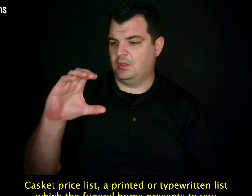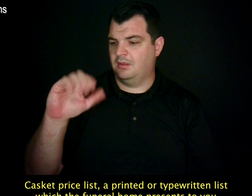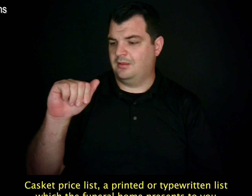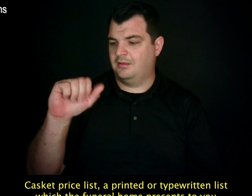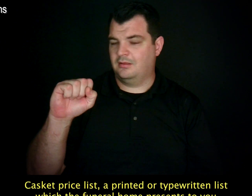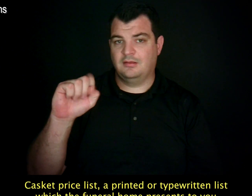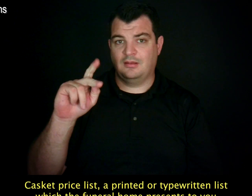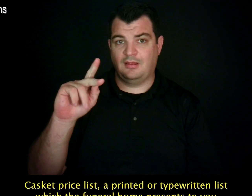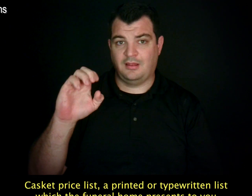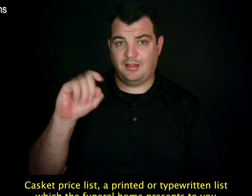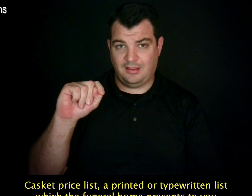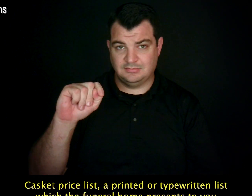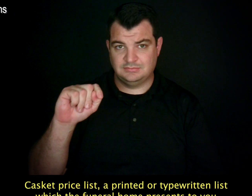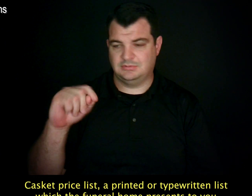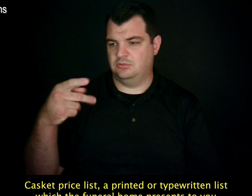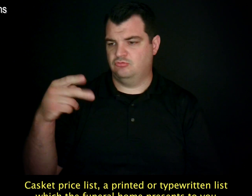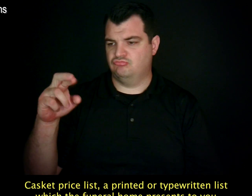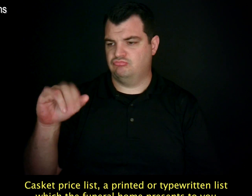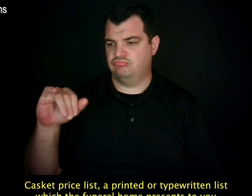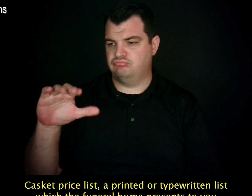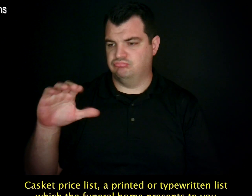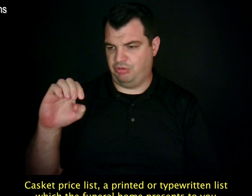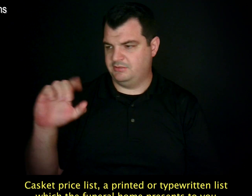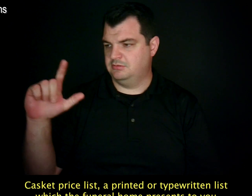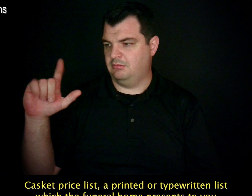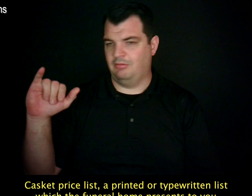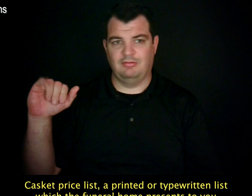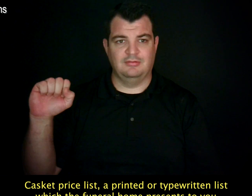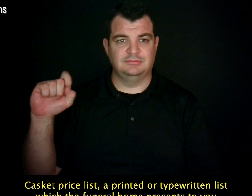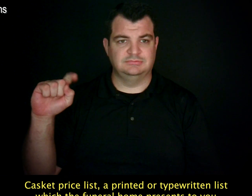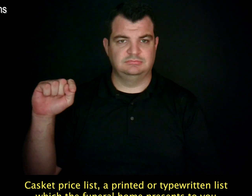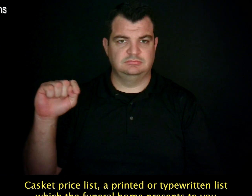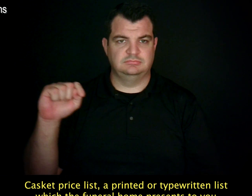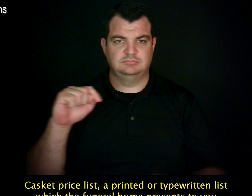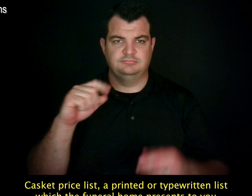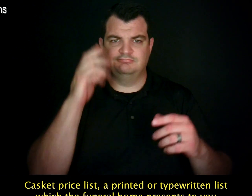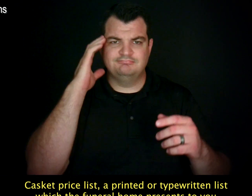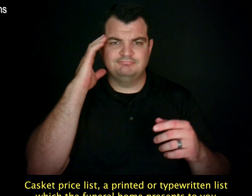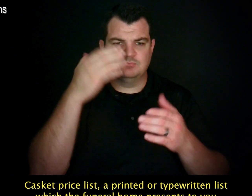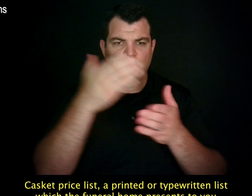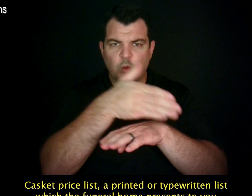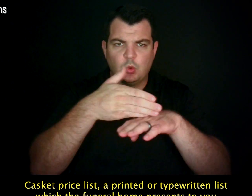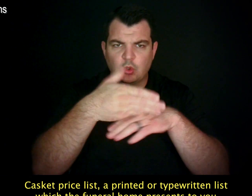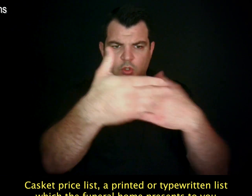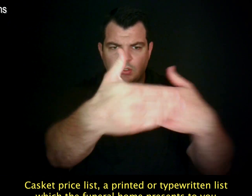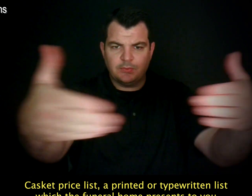Casket price list, a printed or typewritten list which the funeral home presents to you